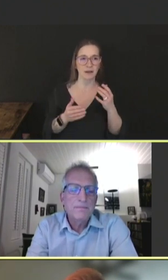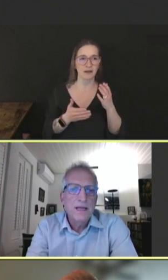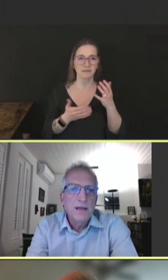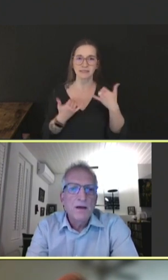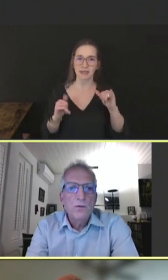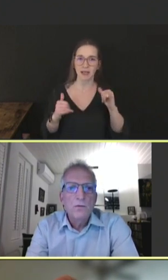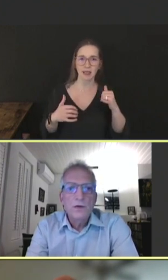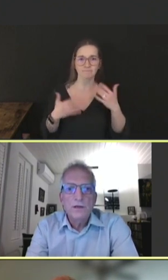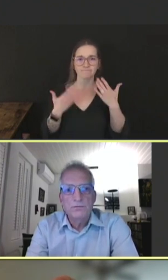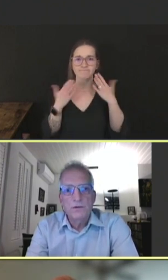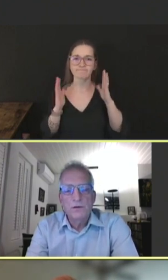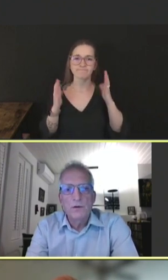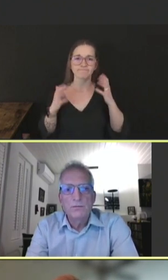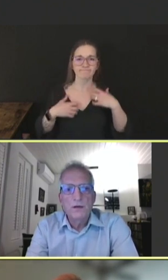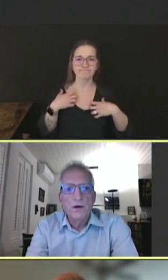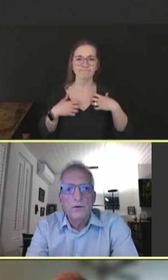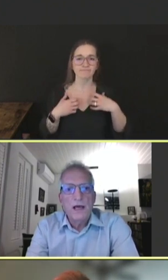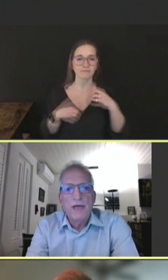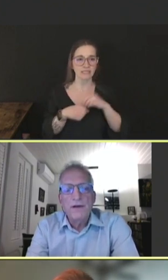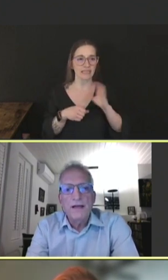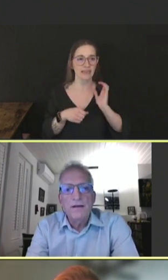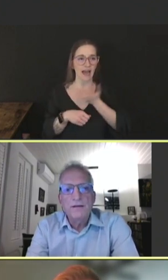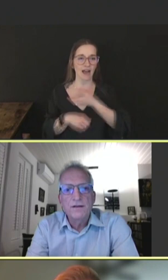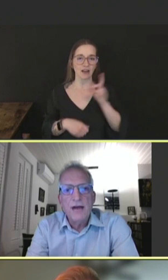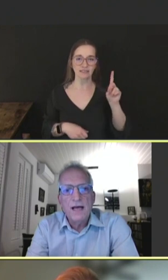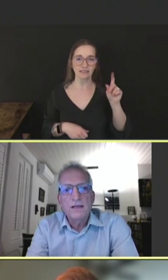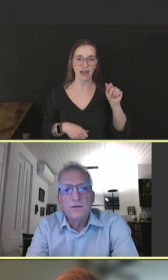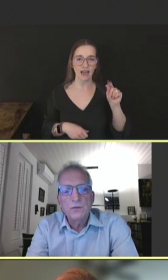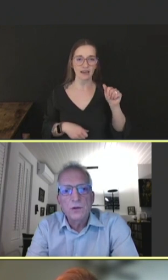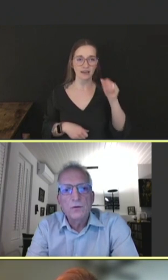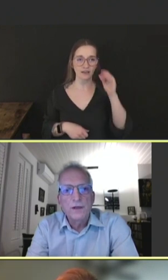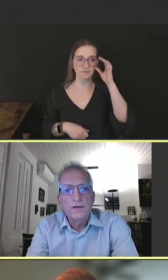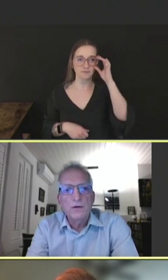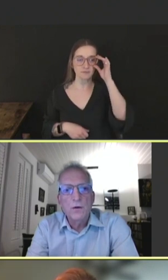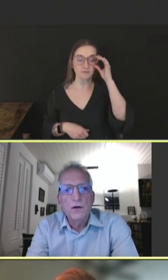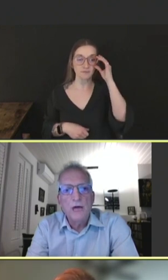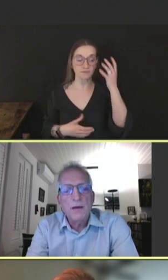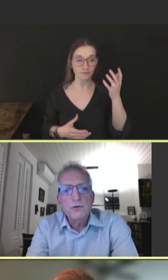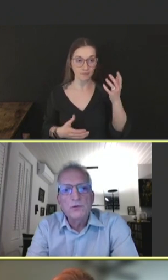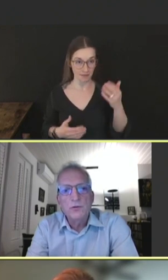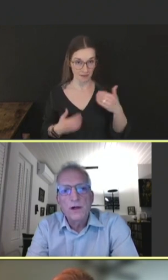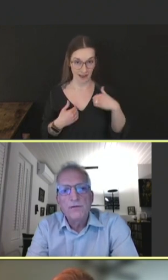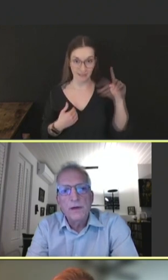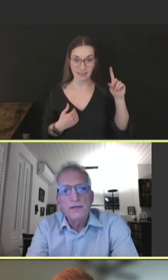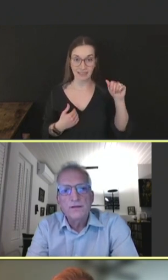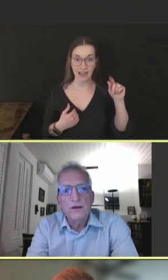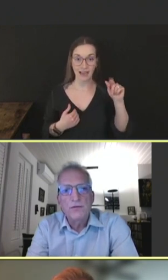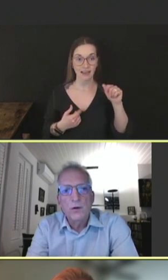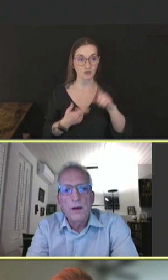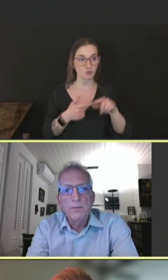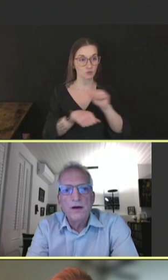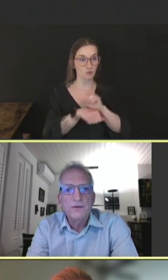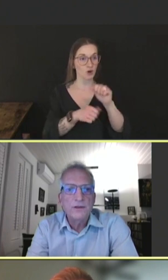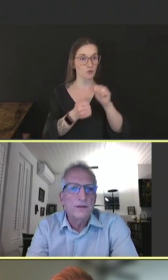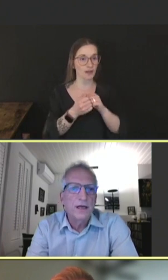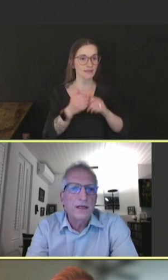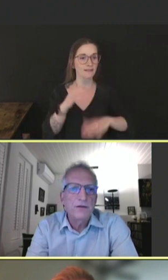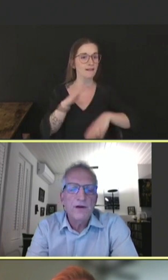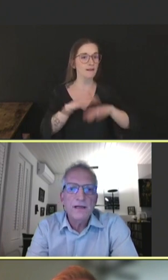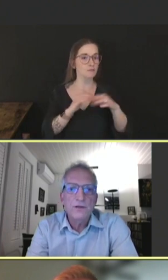We're, you know, having data to work with going up to 12 months of follow-up after infection,